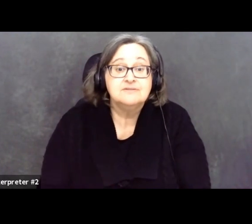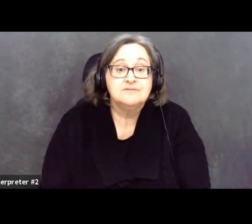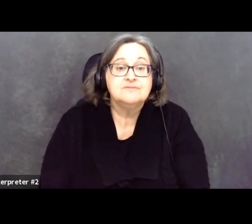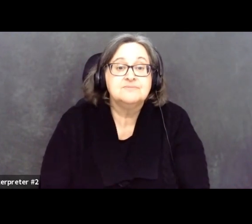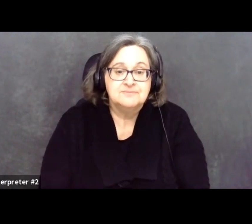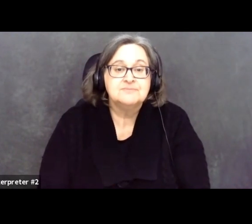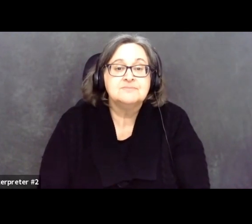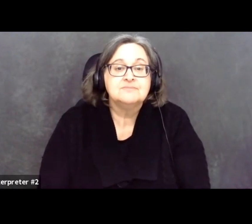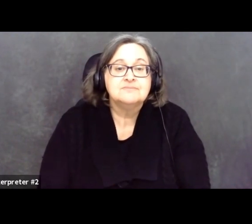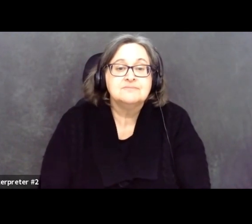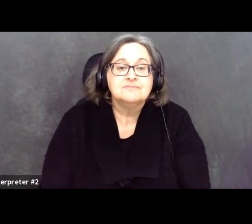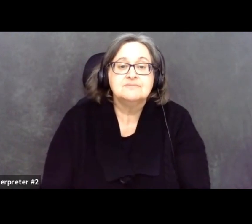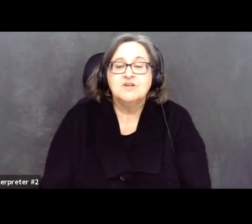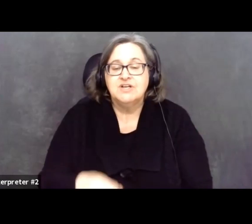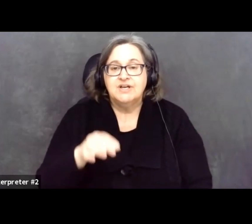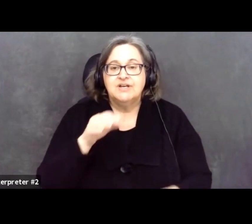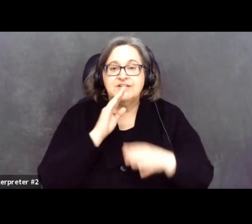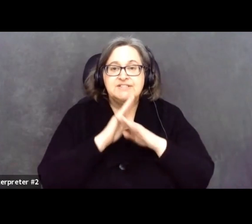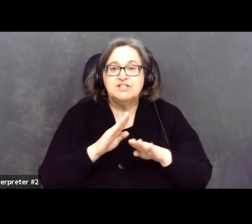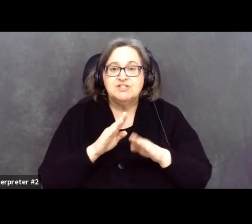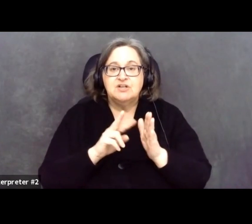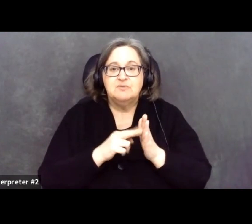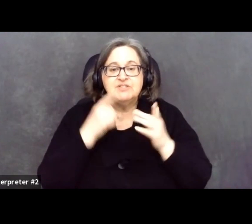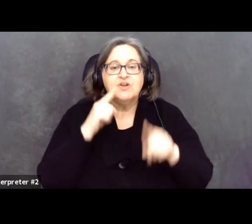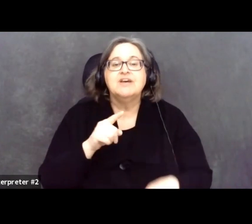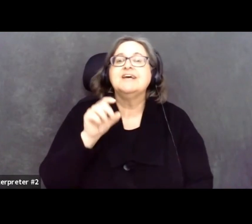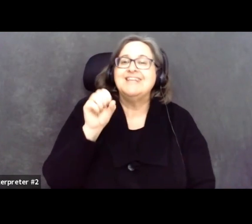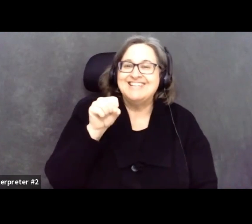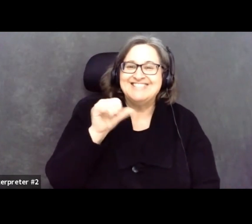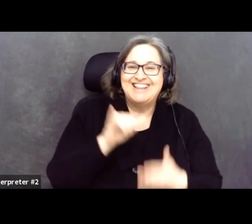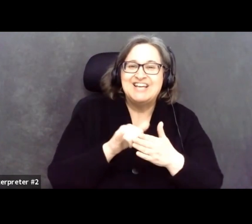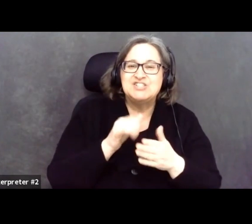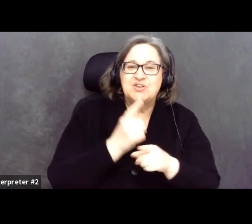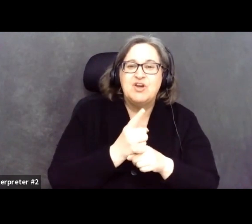I'll take your silence as confirmation. >> That is correct. We will send out an e mail